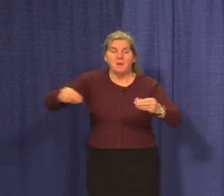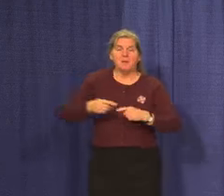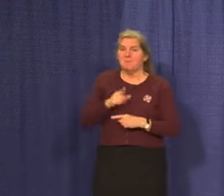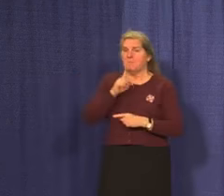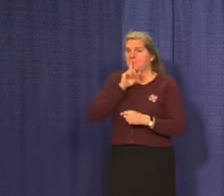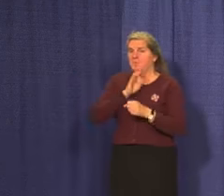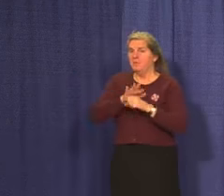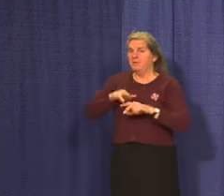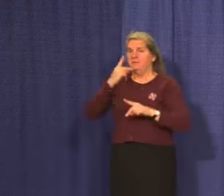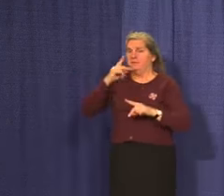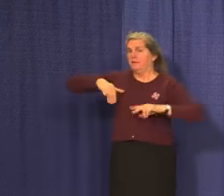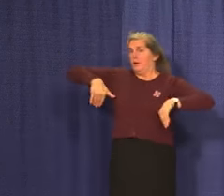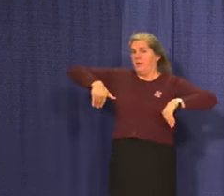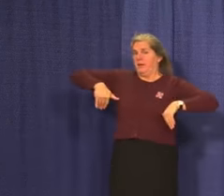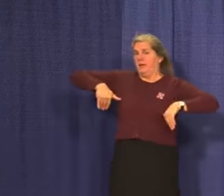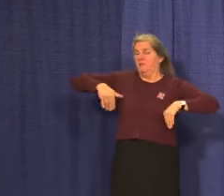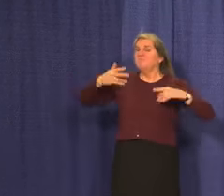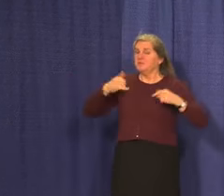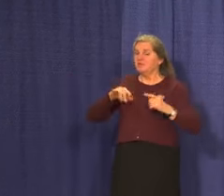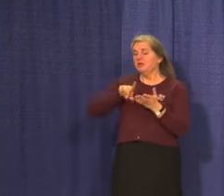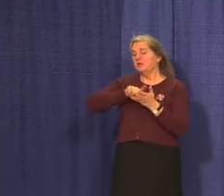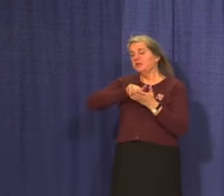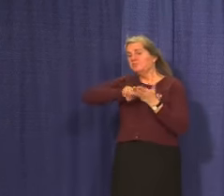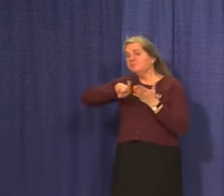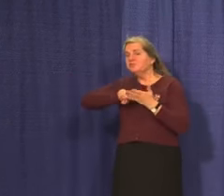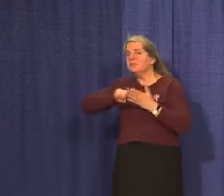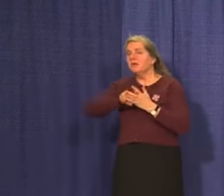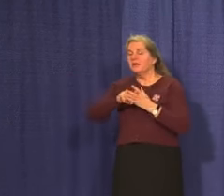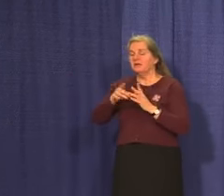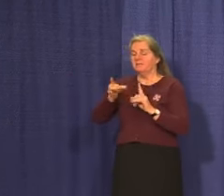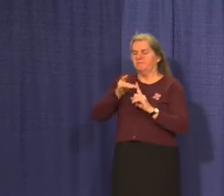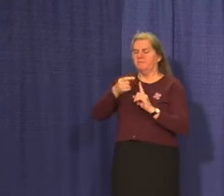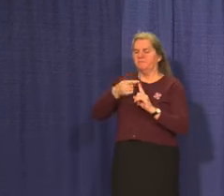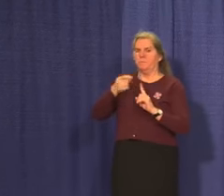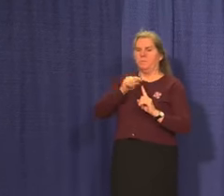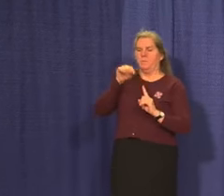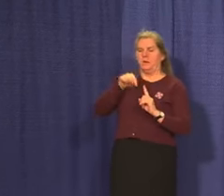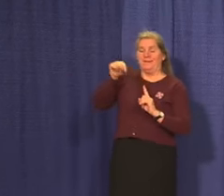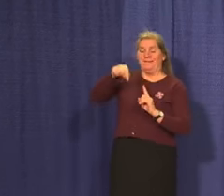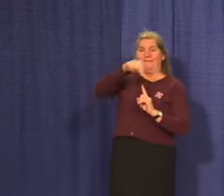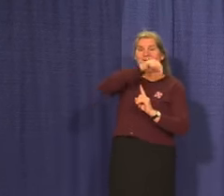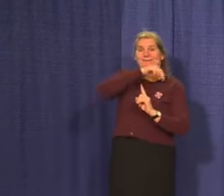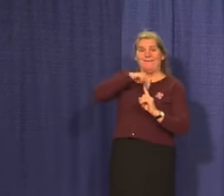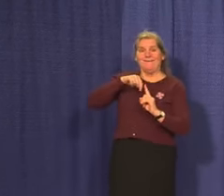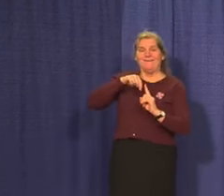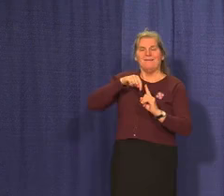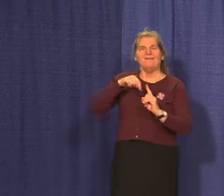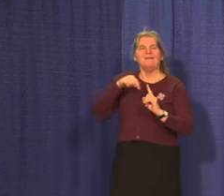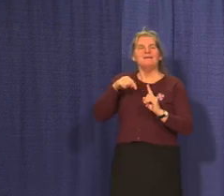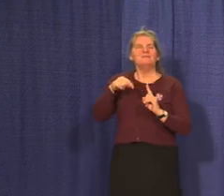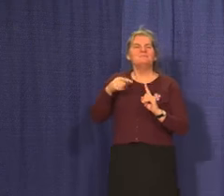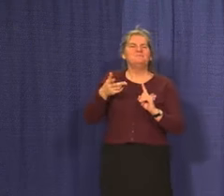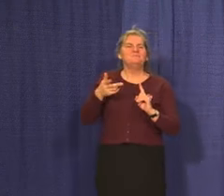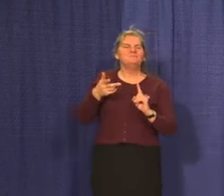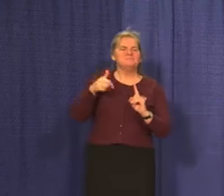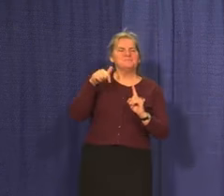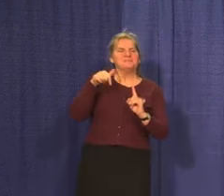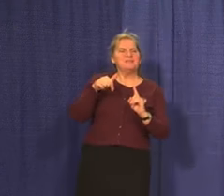WE ARE STILL INVESTIGATING THE SOURCE. OUR IMMEDIATE FOCUS WITH ANY INVESTIGATION, ESPECIALLY ONE LIKE THIS WHERE WE HAVE